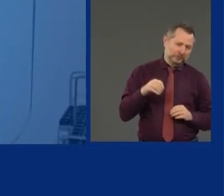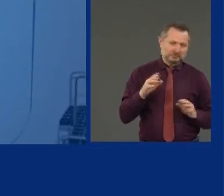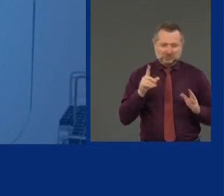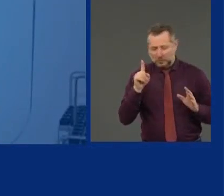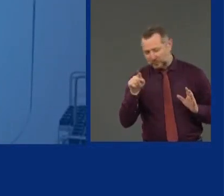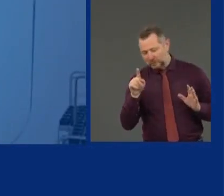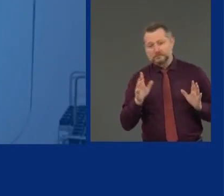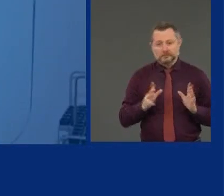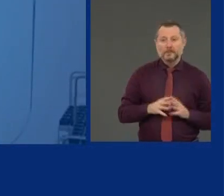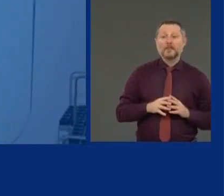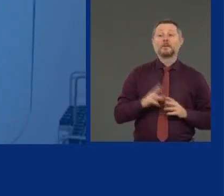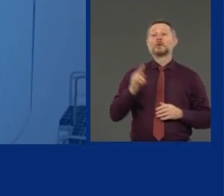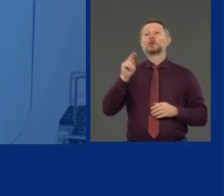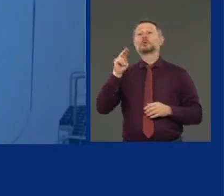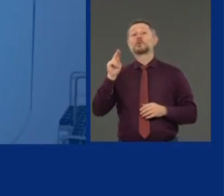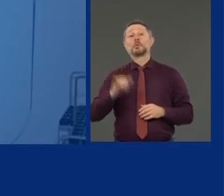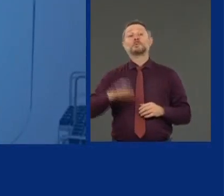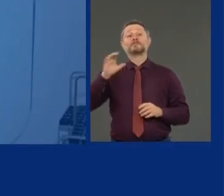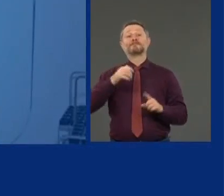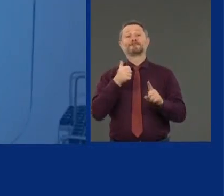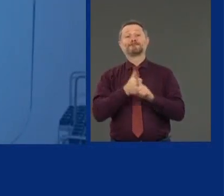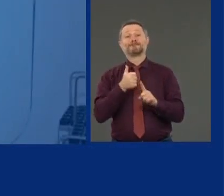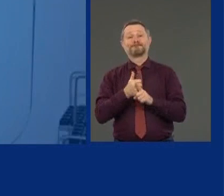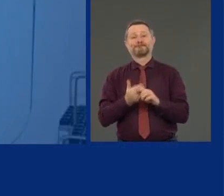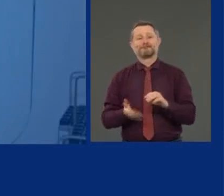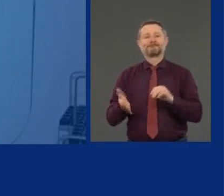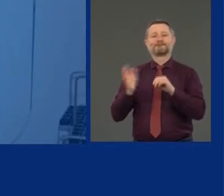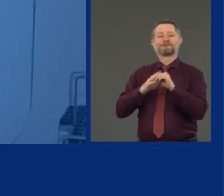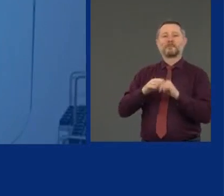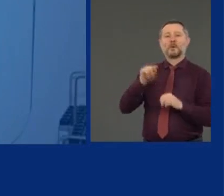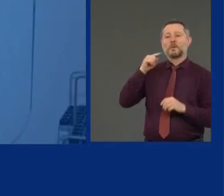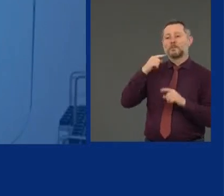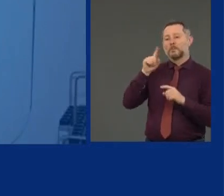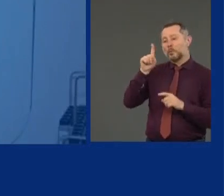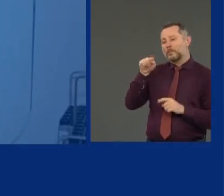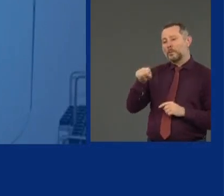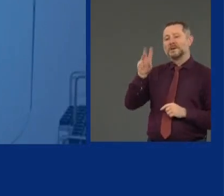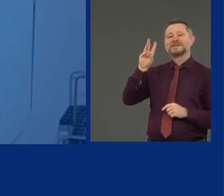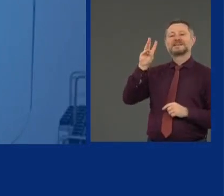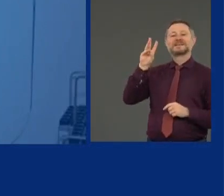IT'S NOW 13.4. SO STATEWIDE, WE'VE GONE UP A